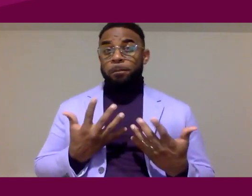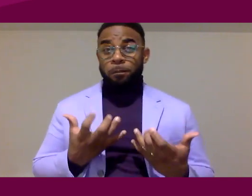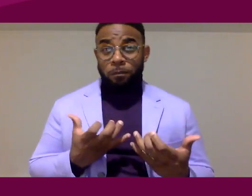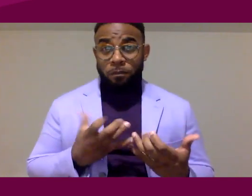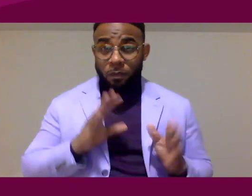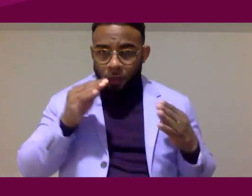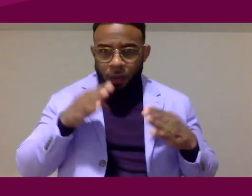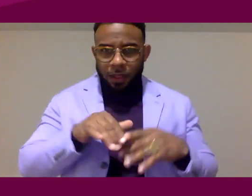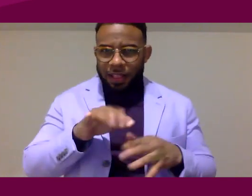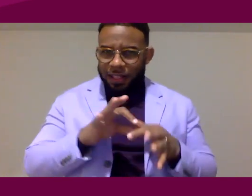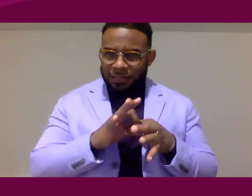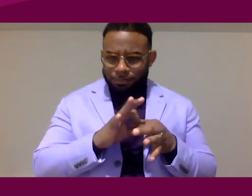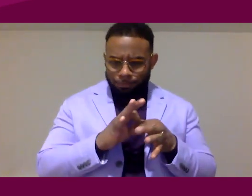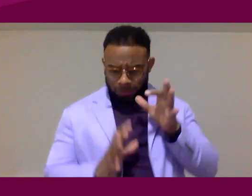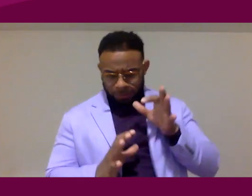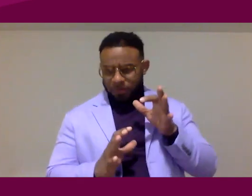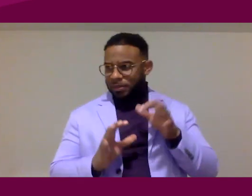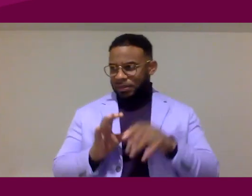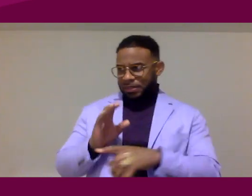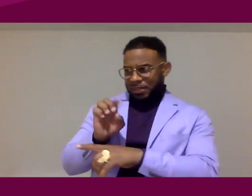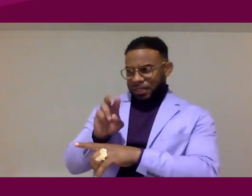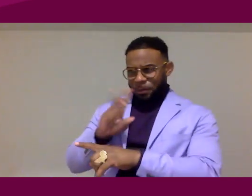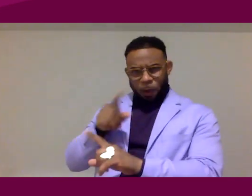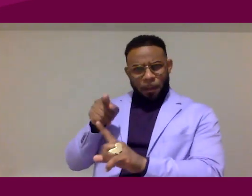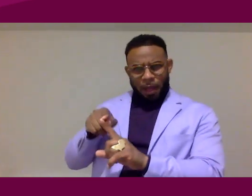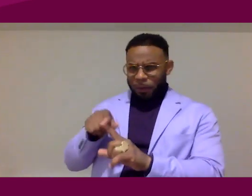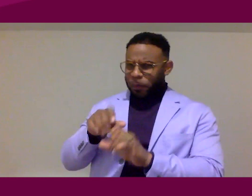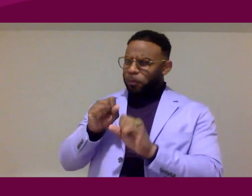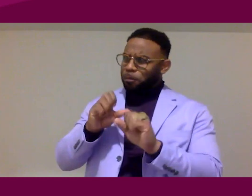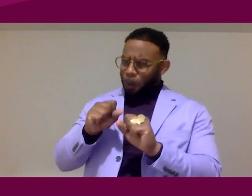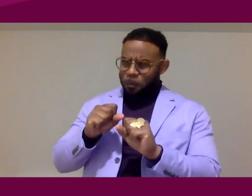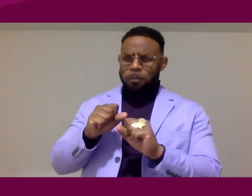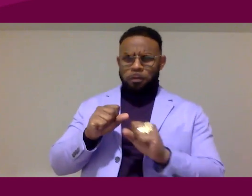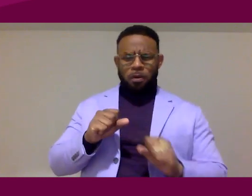But I want to speak to that disconnect that Deborah talked about.